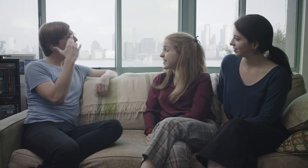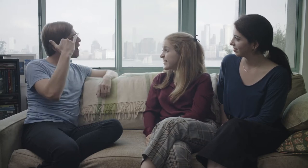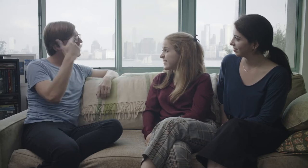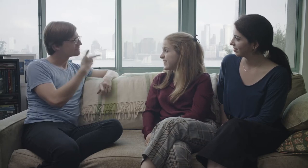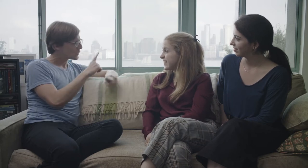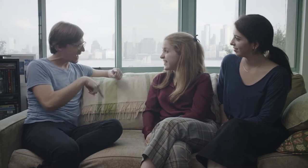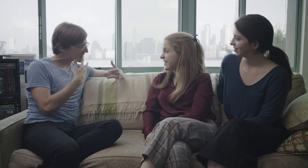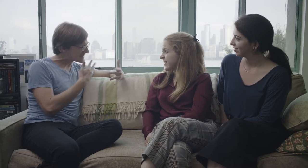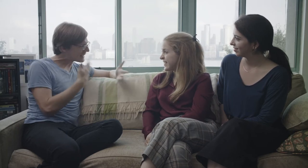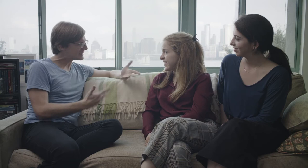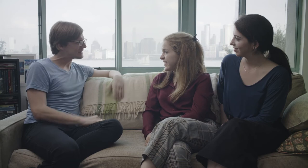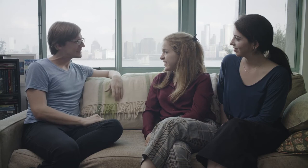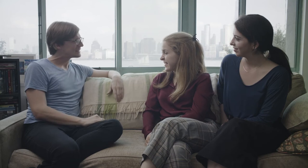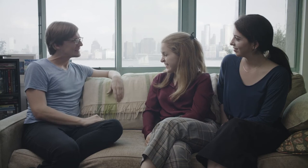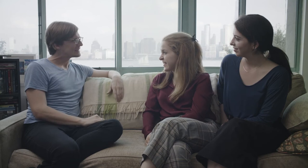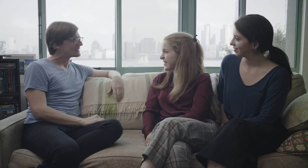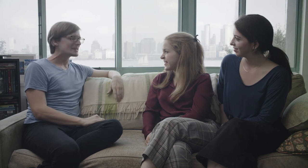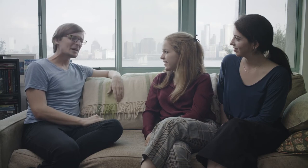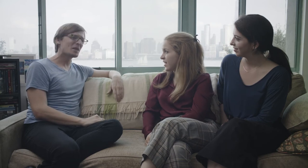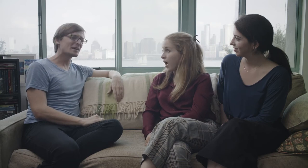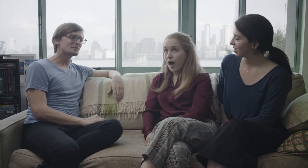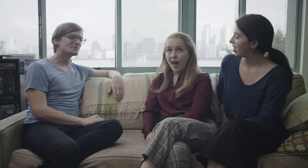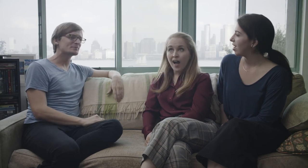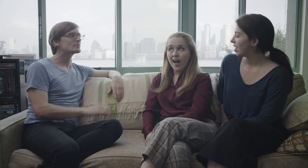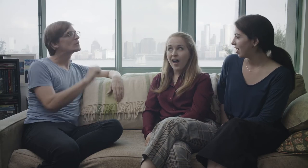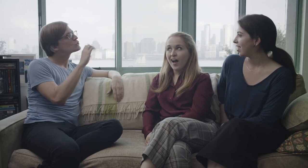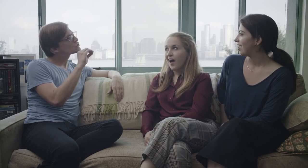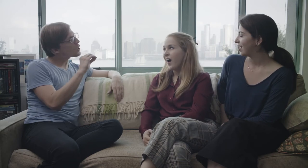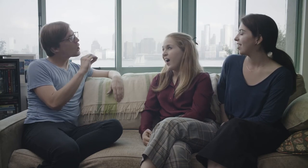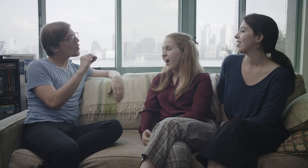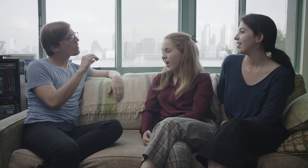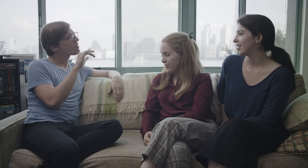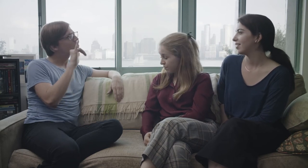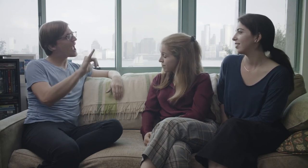and my team, my representation told me no because I'm not a singer.